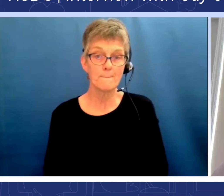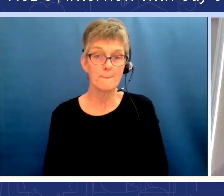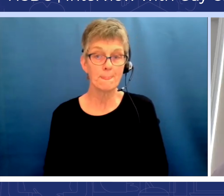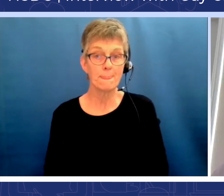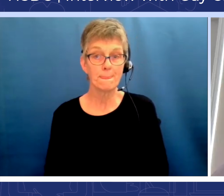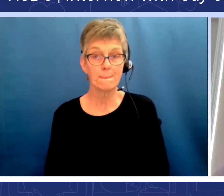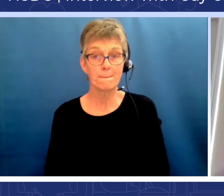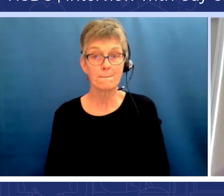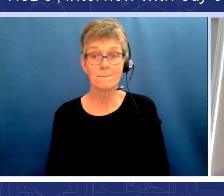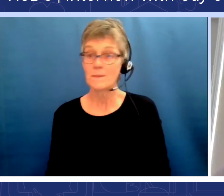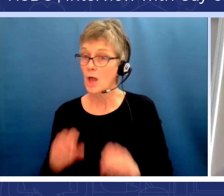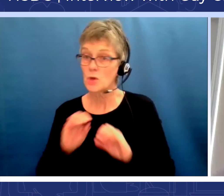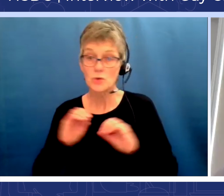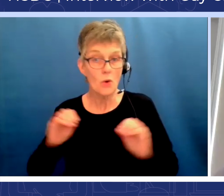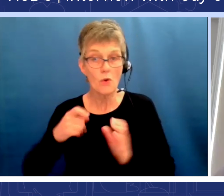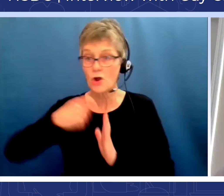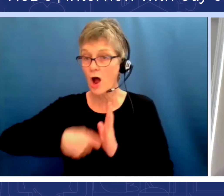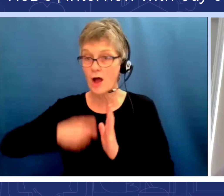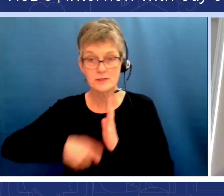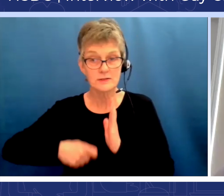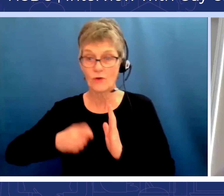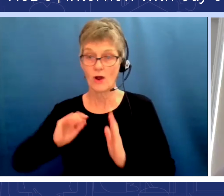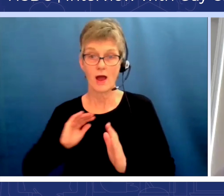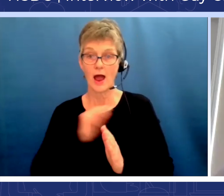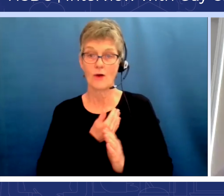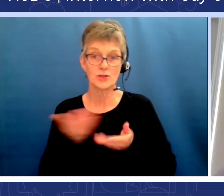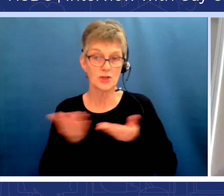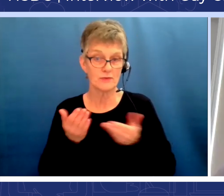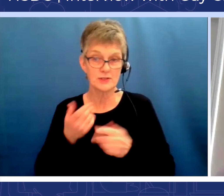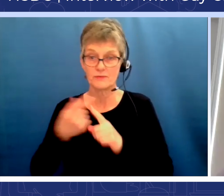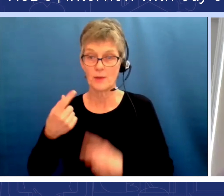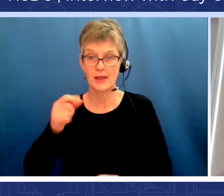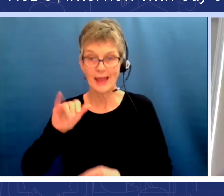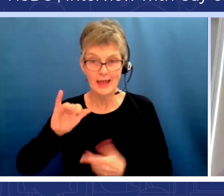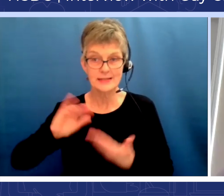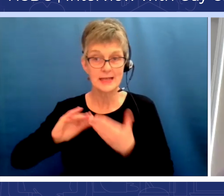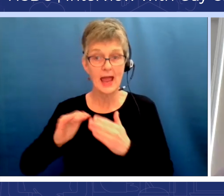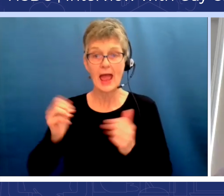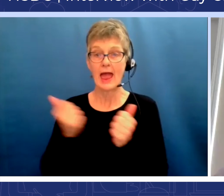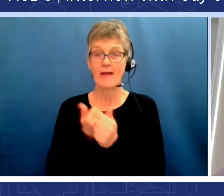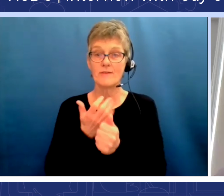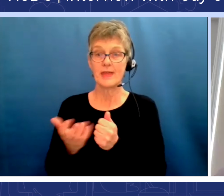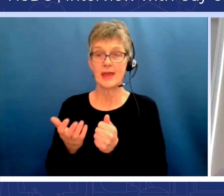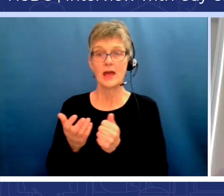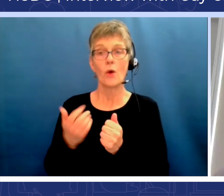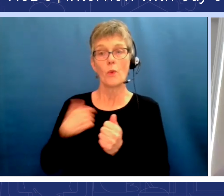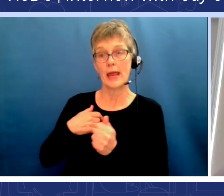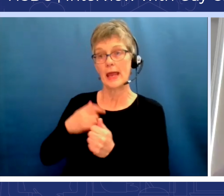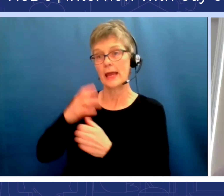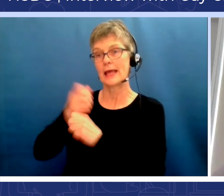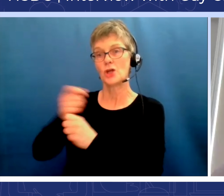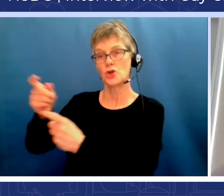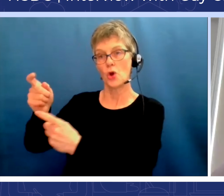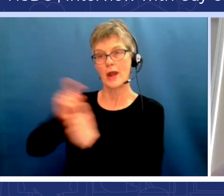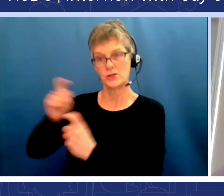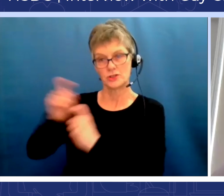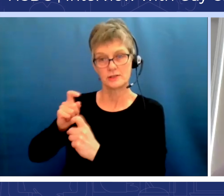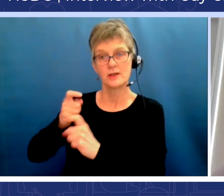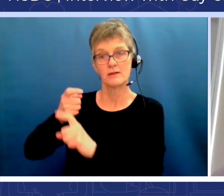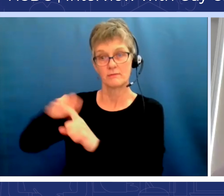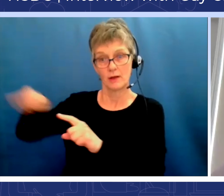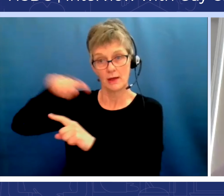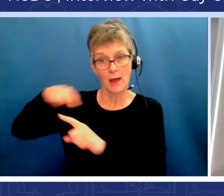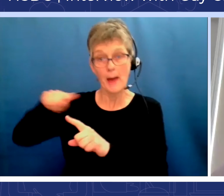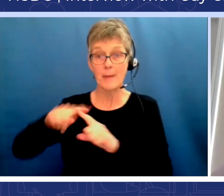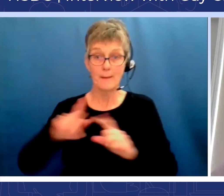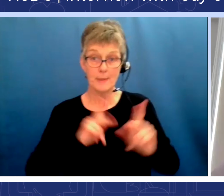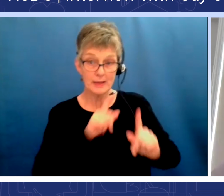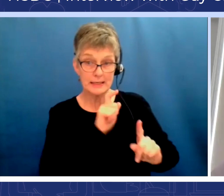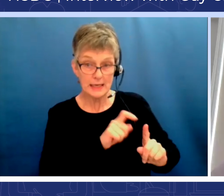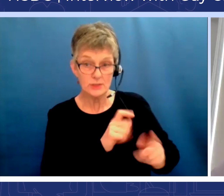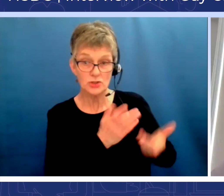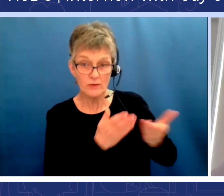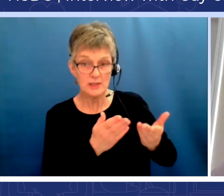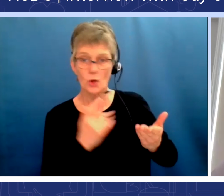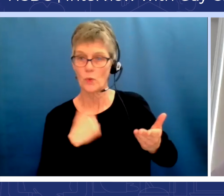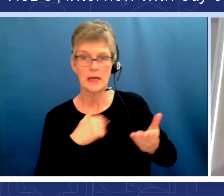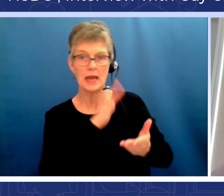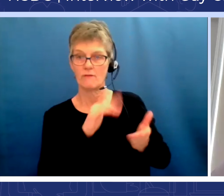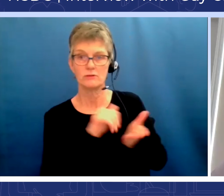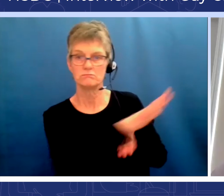There are no costs involved in the services provided at Gay City. Everything is donation based and we don't turn anyone away from obtaining access to services.